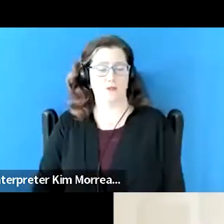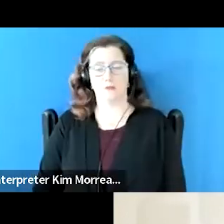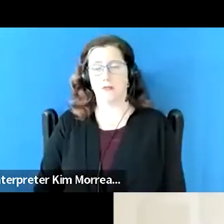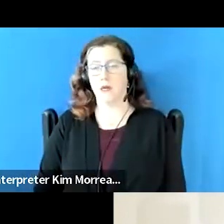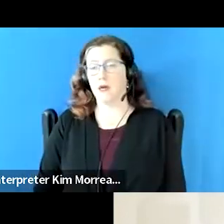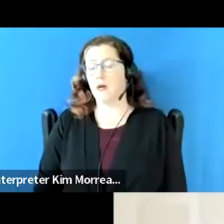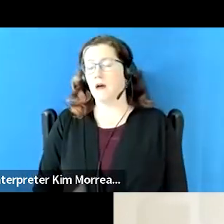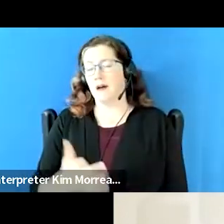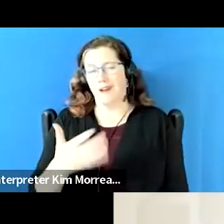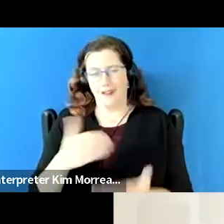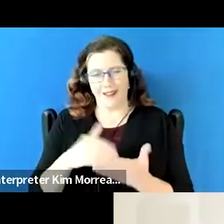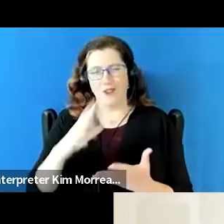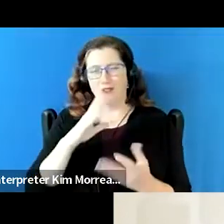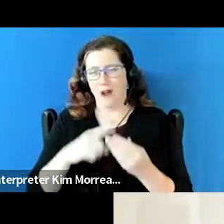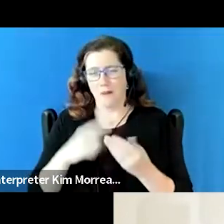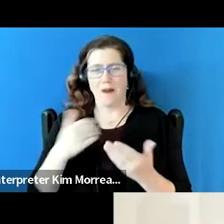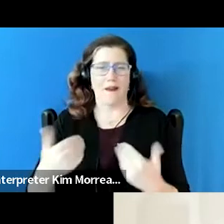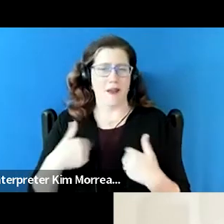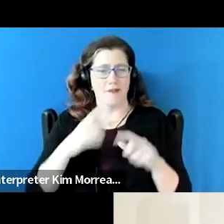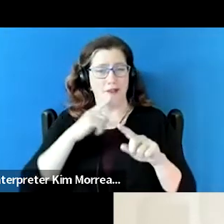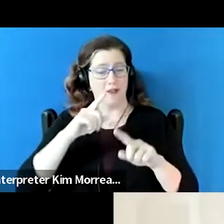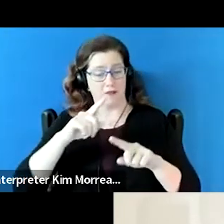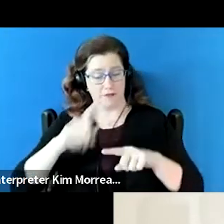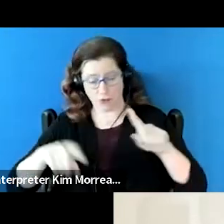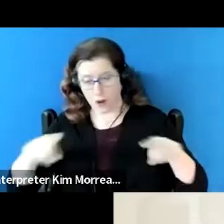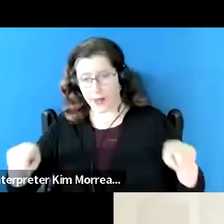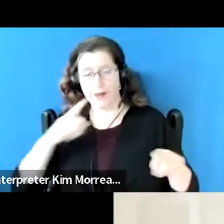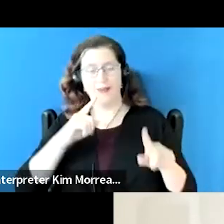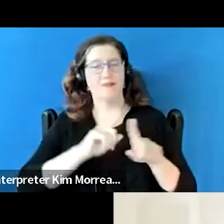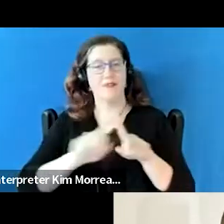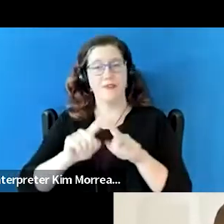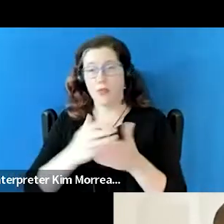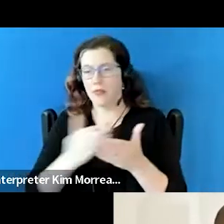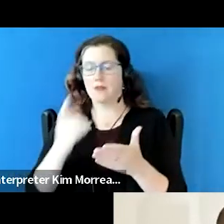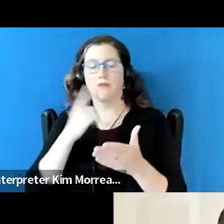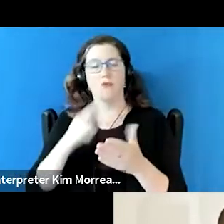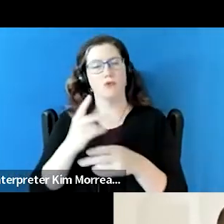you know, bringing in sort of a variety of different things into supervision, and again, in the guide,